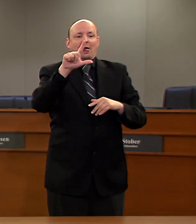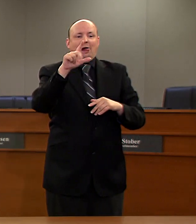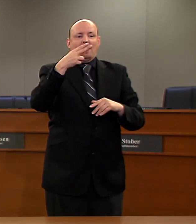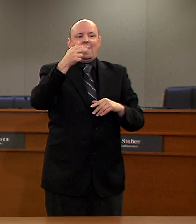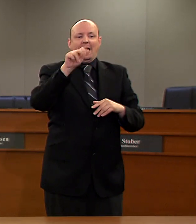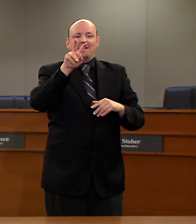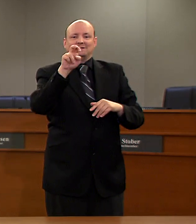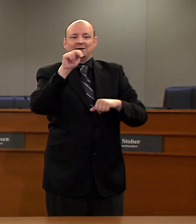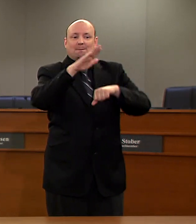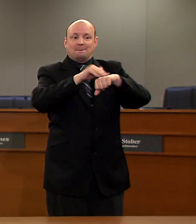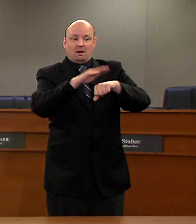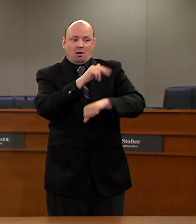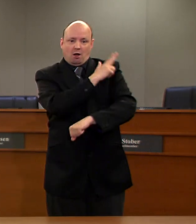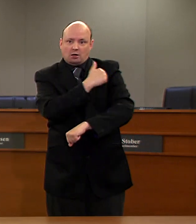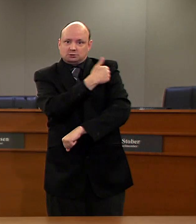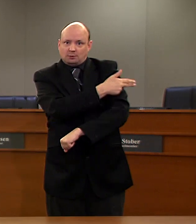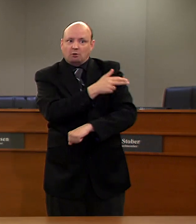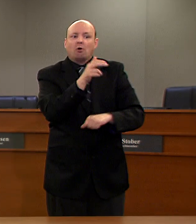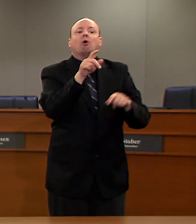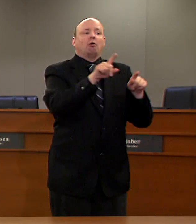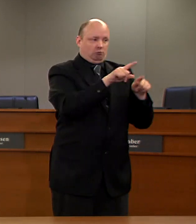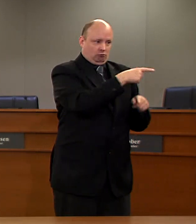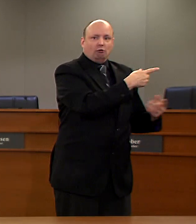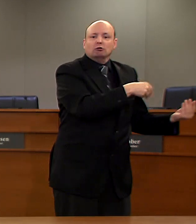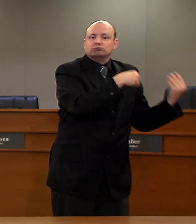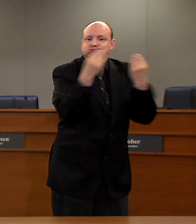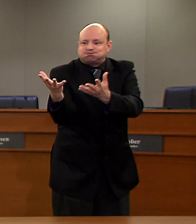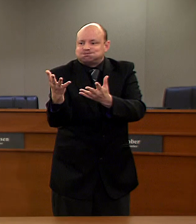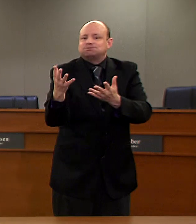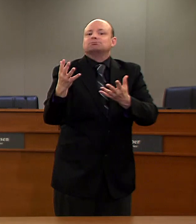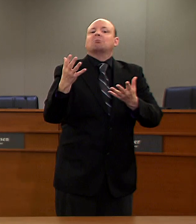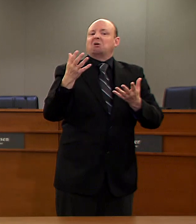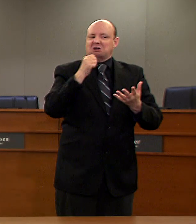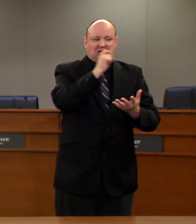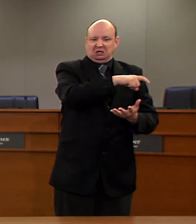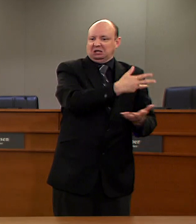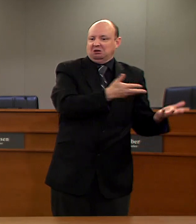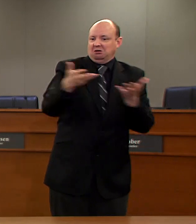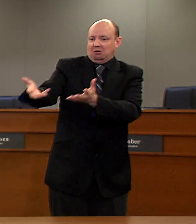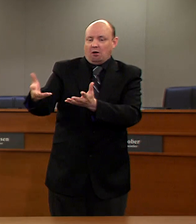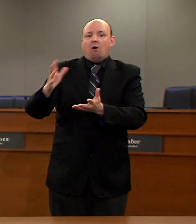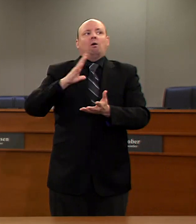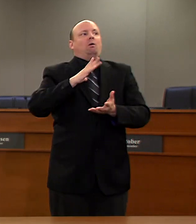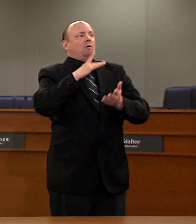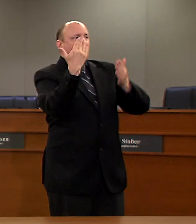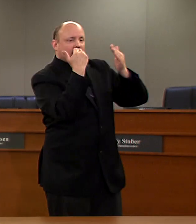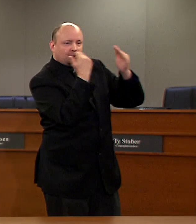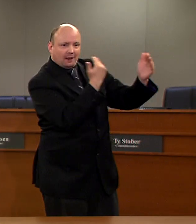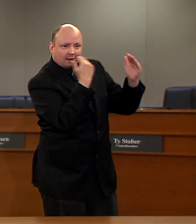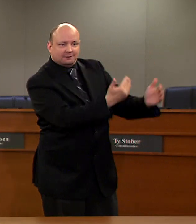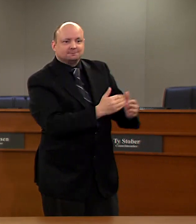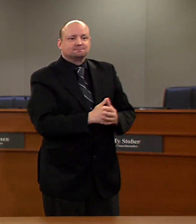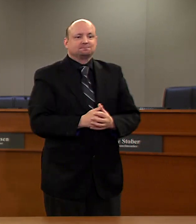The Federal Government has also sent out a couple other notes that are Clark County folks at